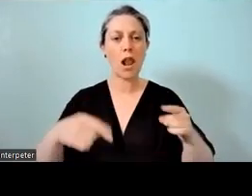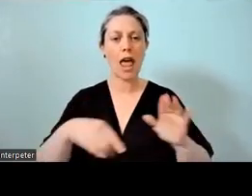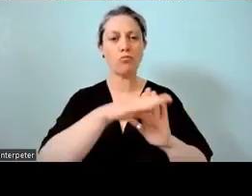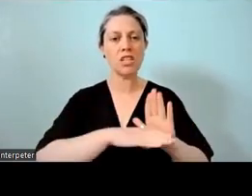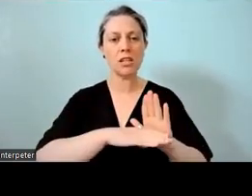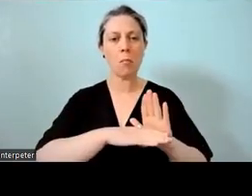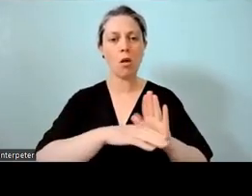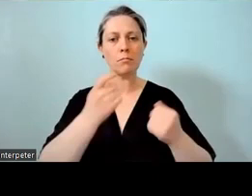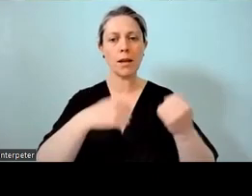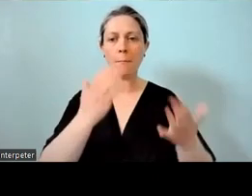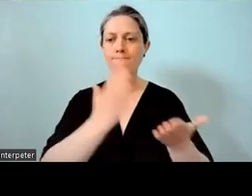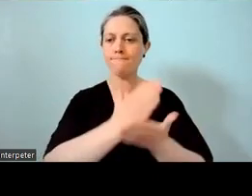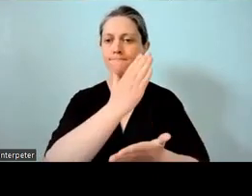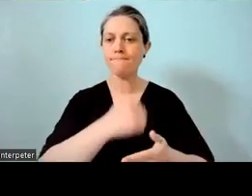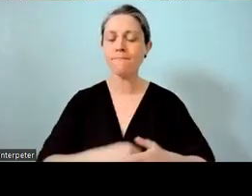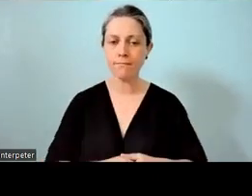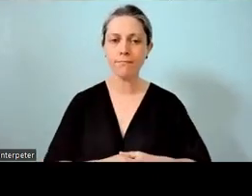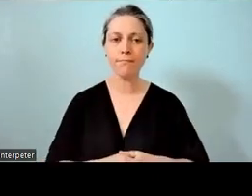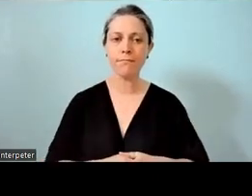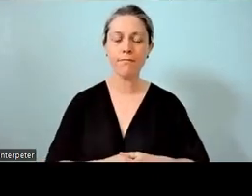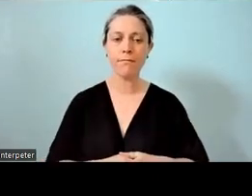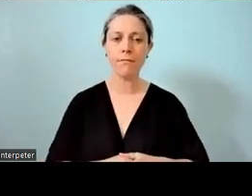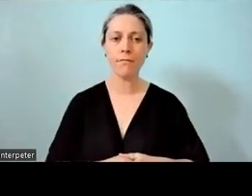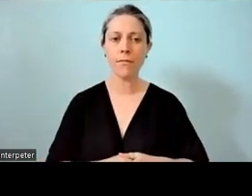And as Frian was talking about Enabling Good Lives,